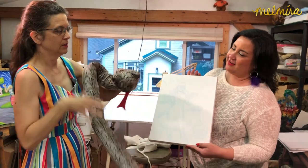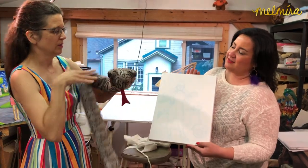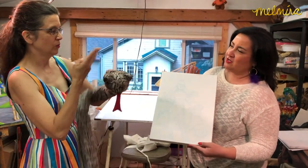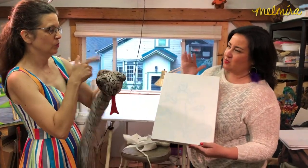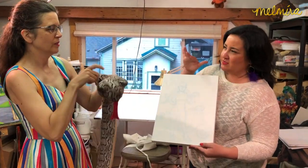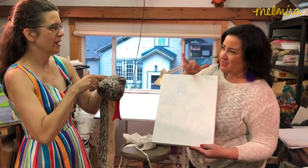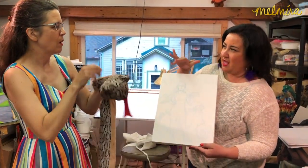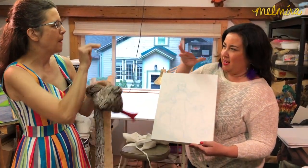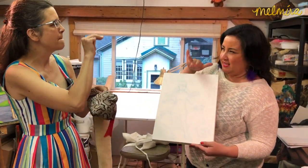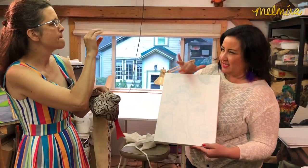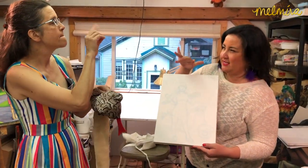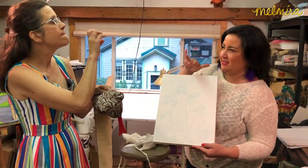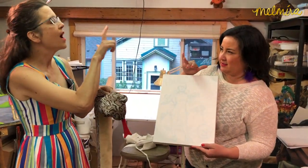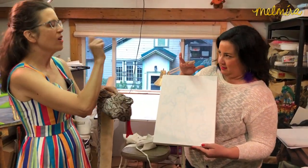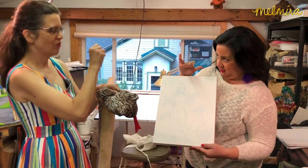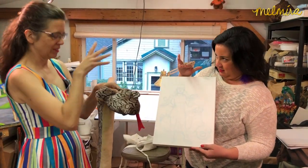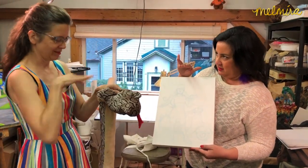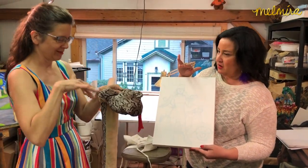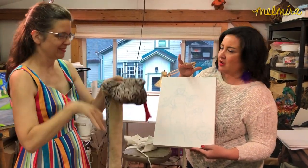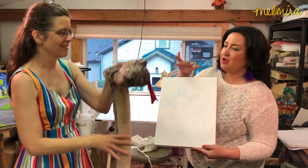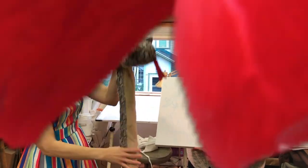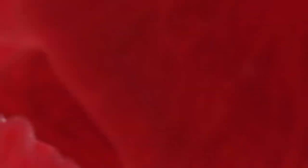I used this as a model. -You studied it. -Yes I studied it.